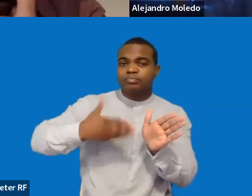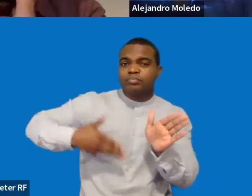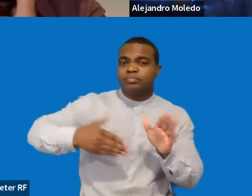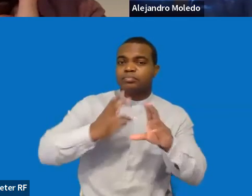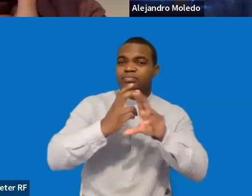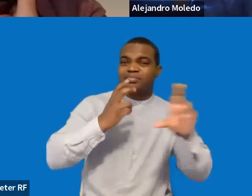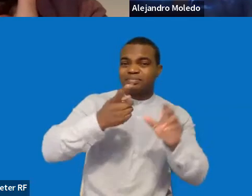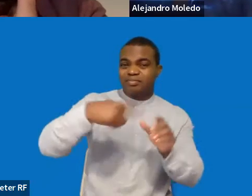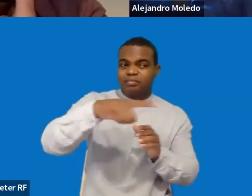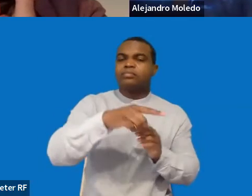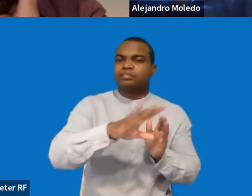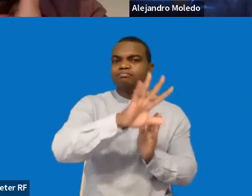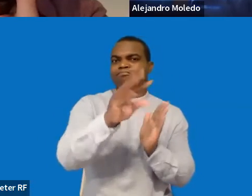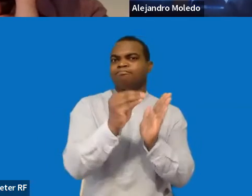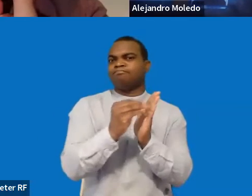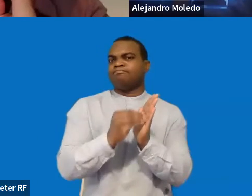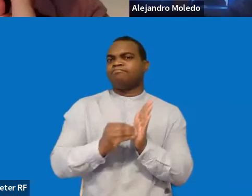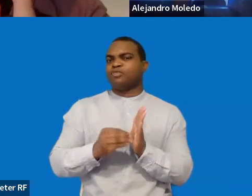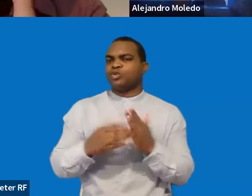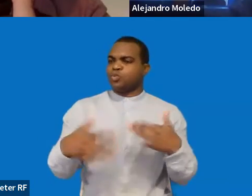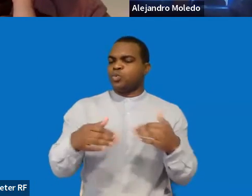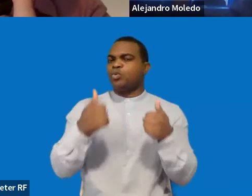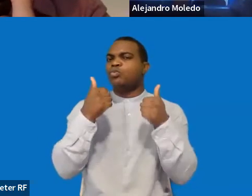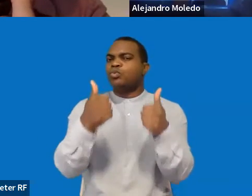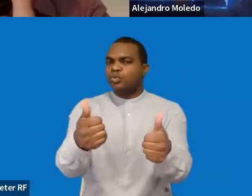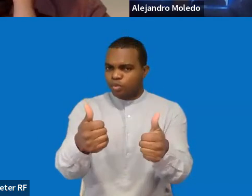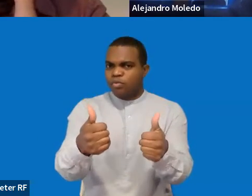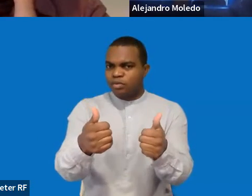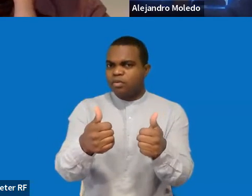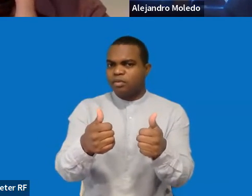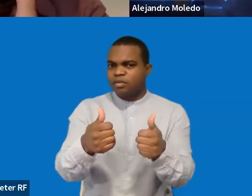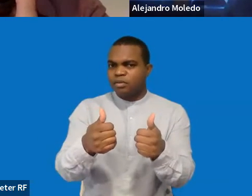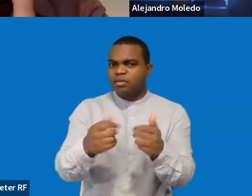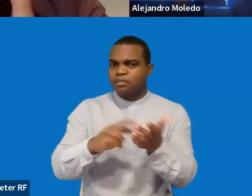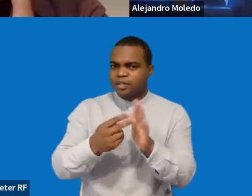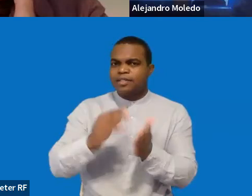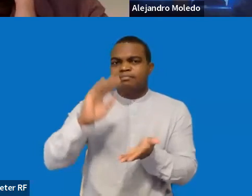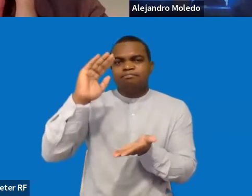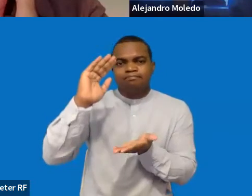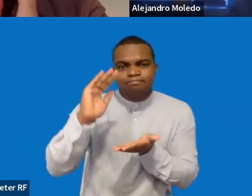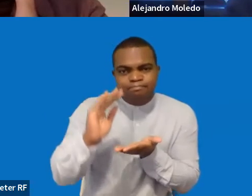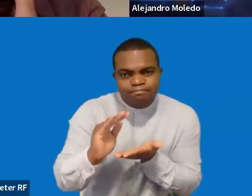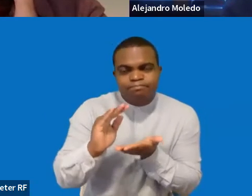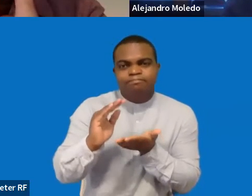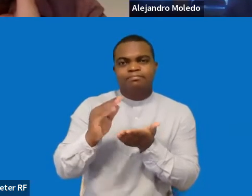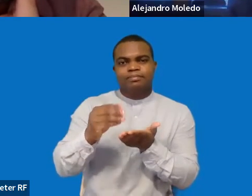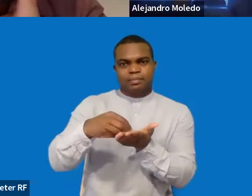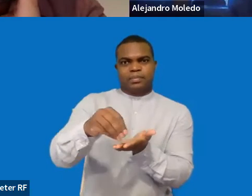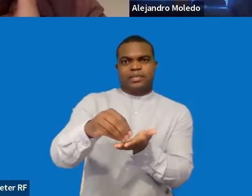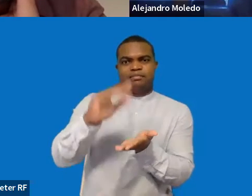and one of the key aspects that EDF and our members were calling for. So we want to be sure